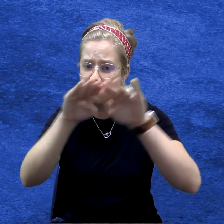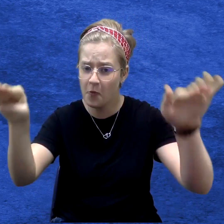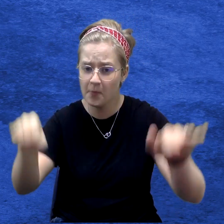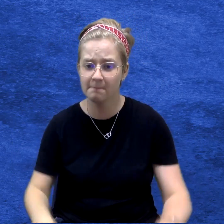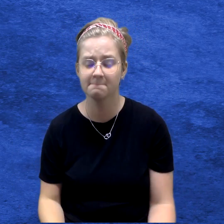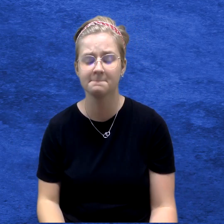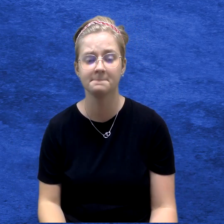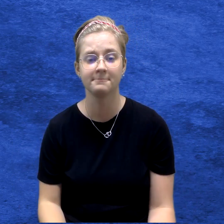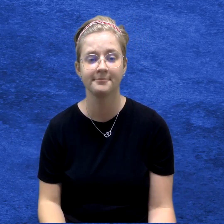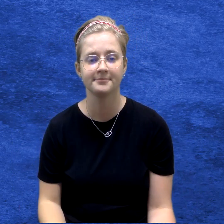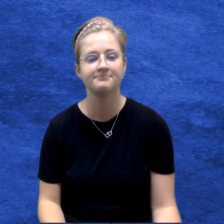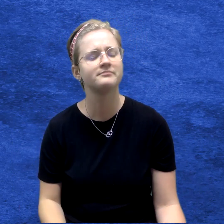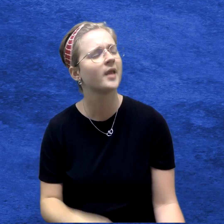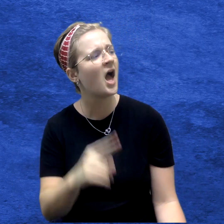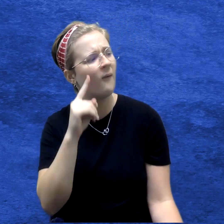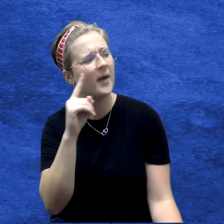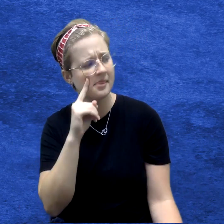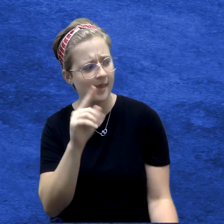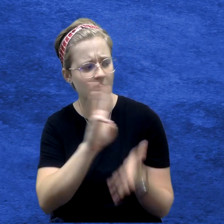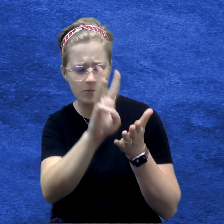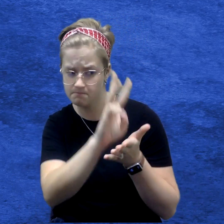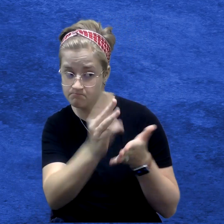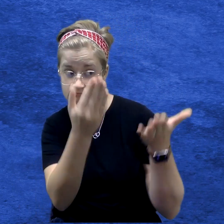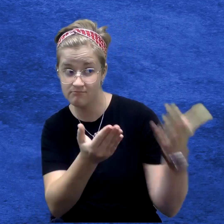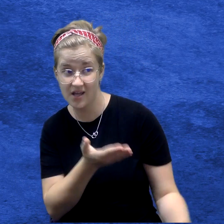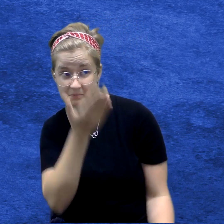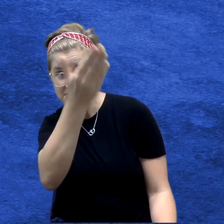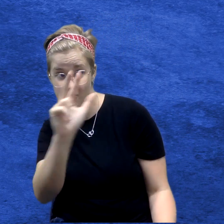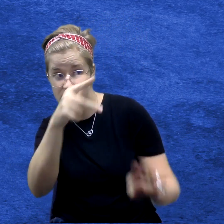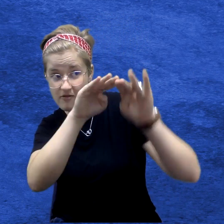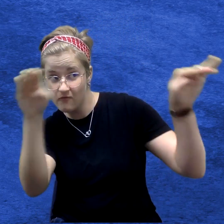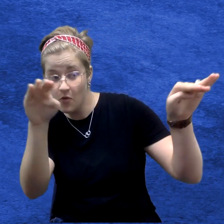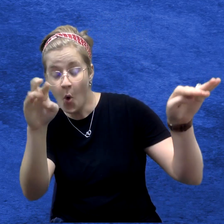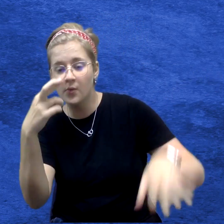“We think Wallis Wallace may be up there,” Ruth Rose said.